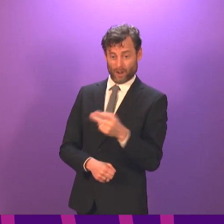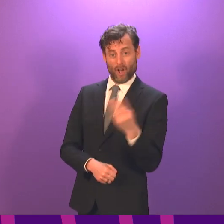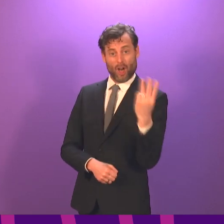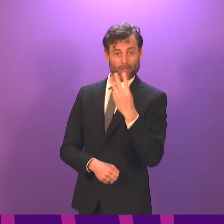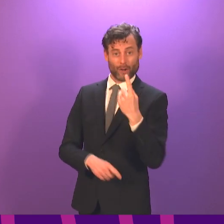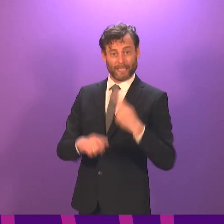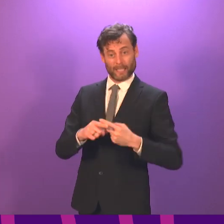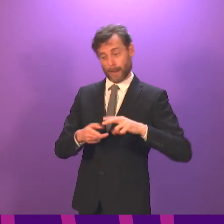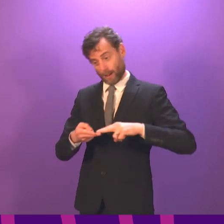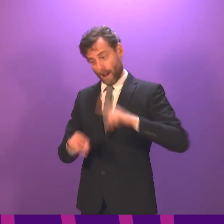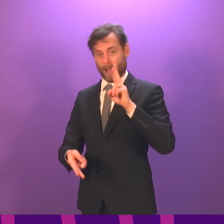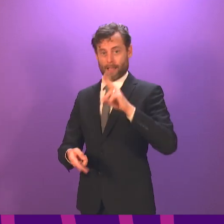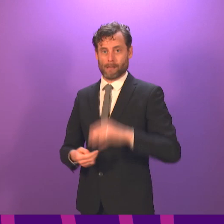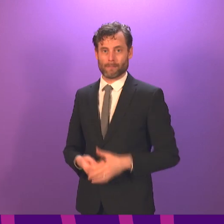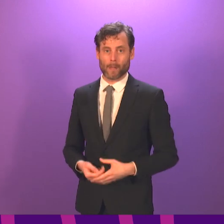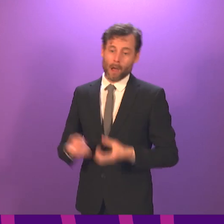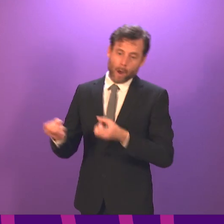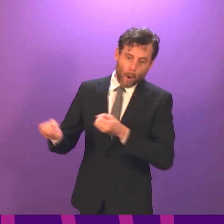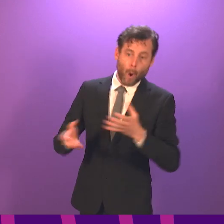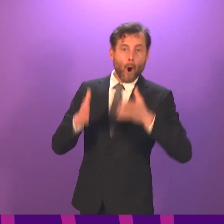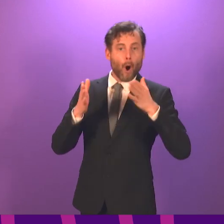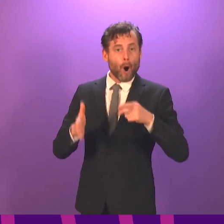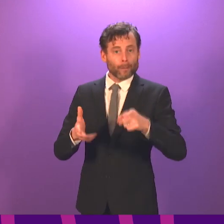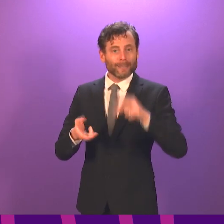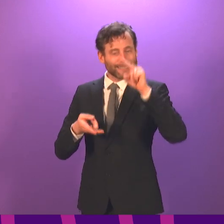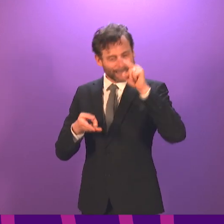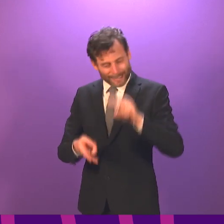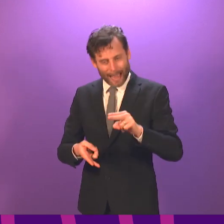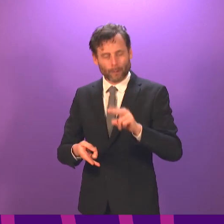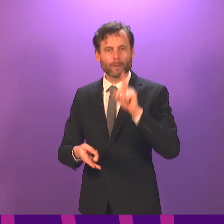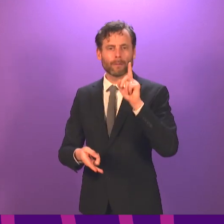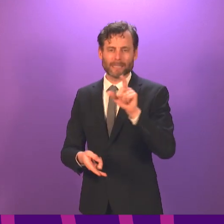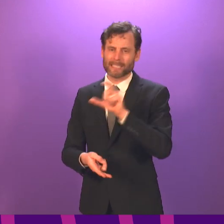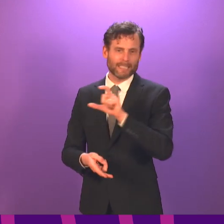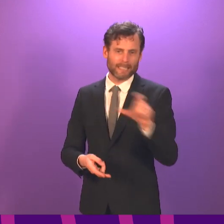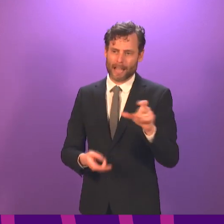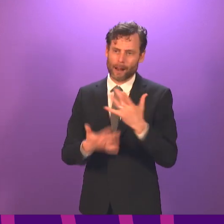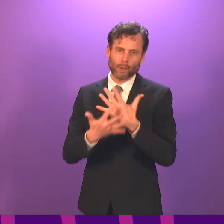is very encouraging, but hundreds of people every week are still falling seriously ill.